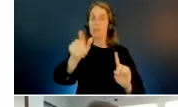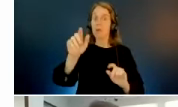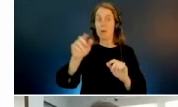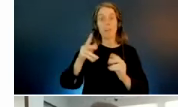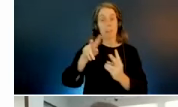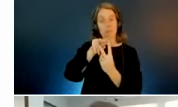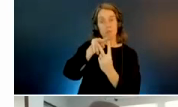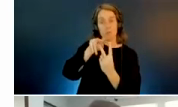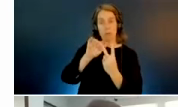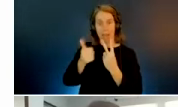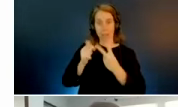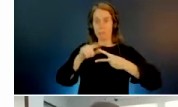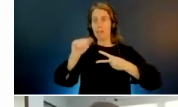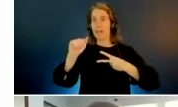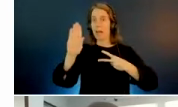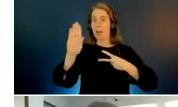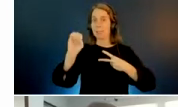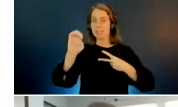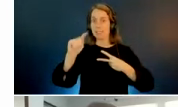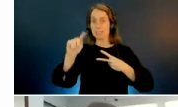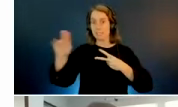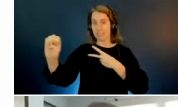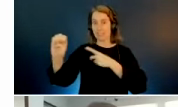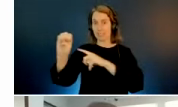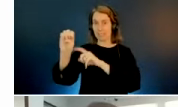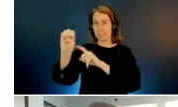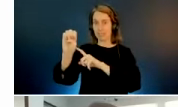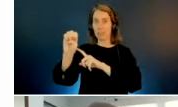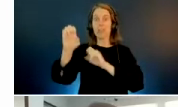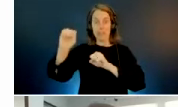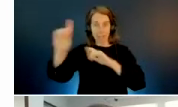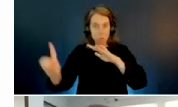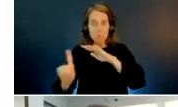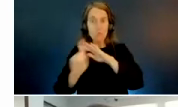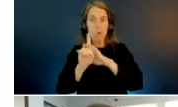fill out your absolute absentee application and vote at your county um office and that is